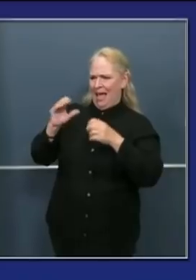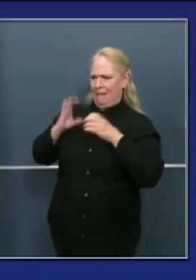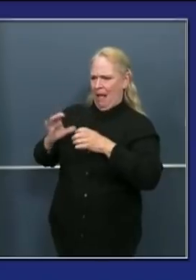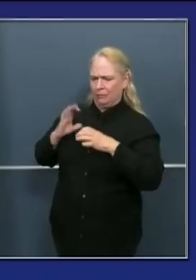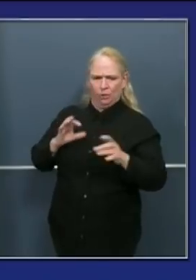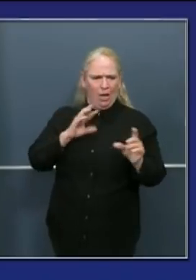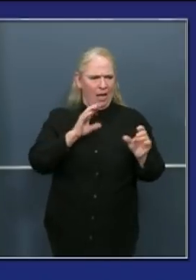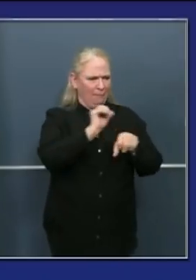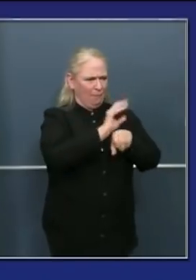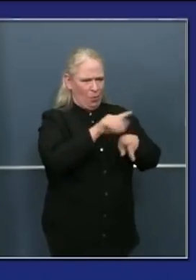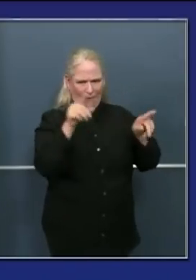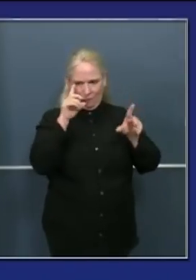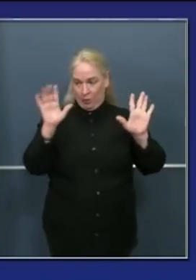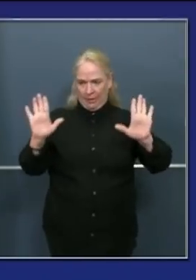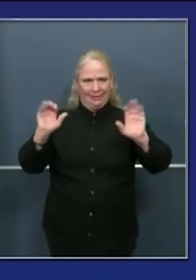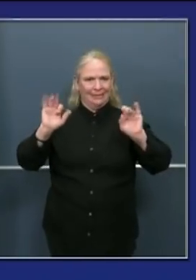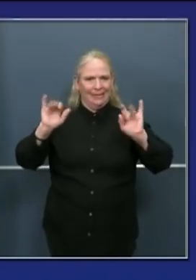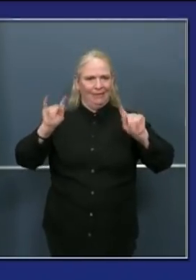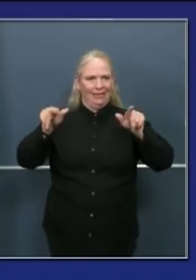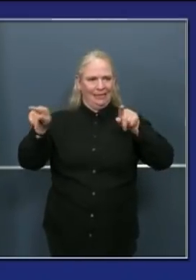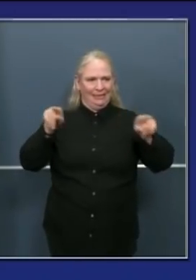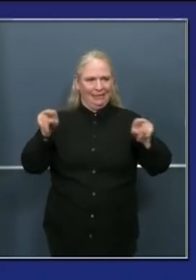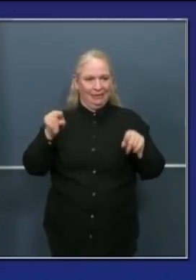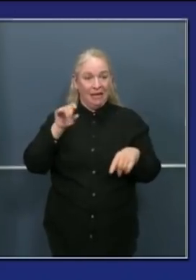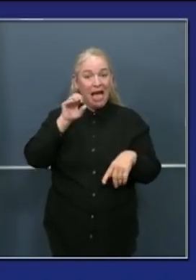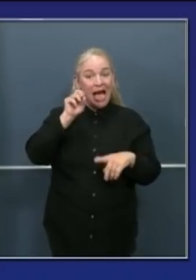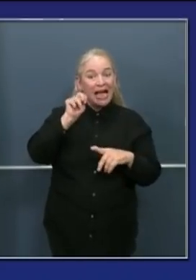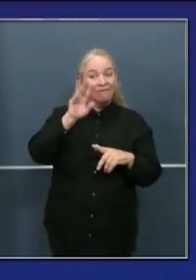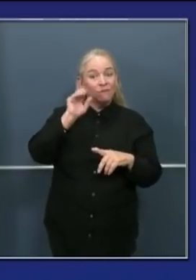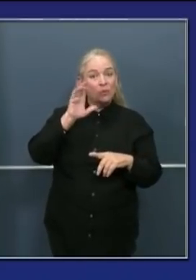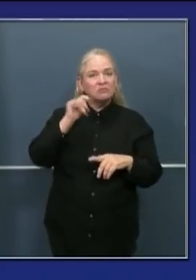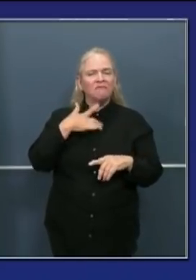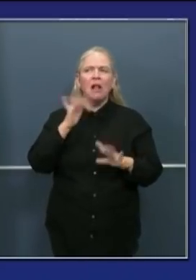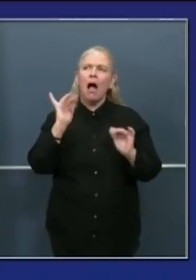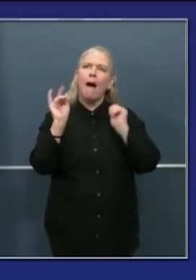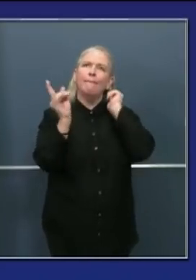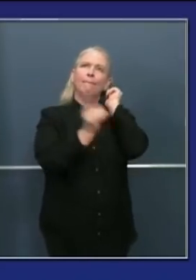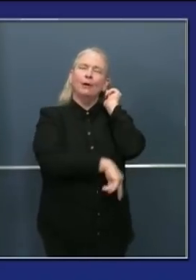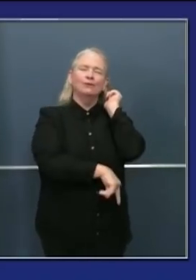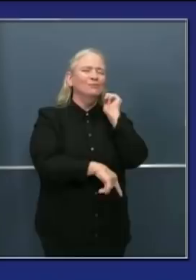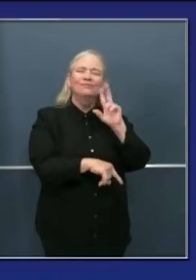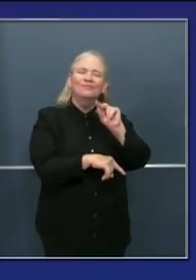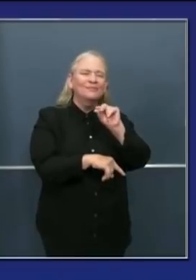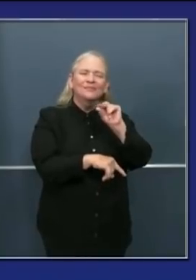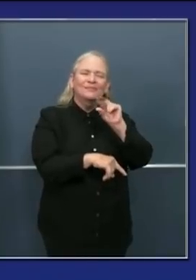WE REALLY FOCUSED IN ON WORKPLACE SAFETY GUIDELINES. THE ENFORCEMENT IS NOT JUST ABOUT BEING PUNITIVE.